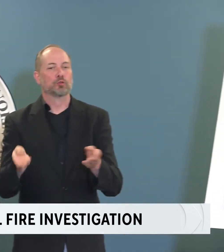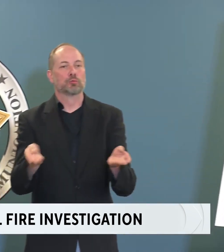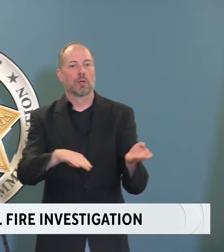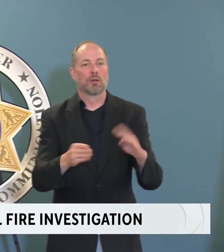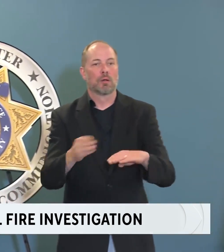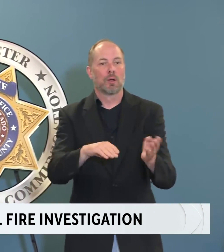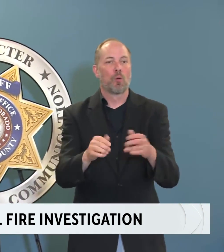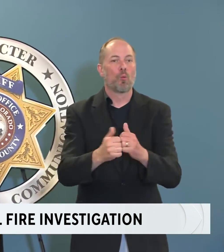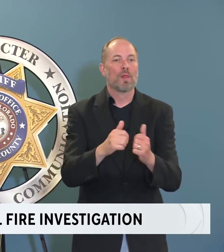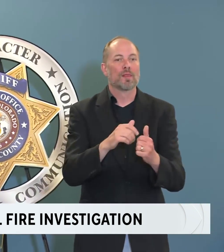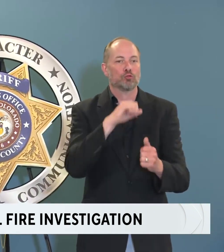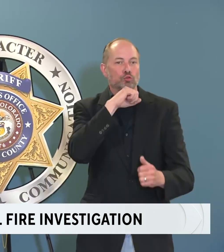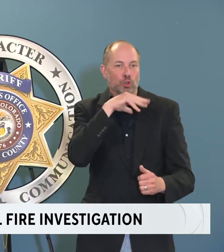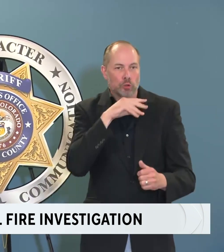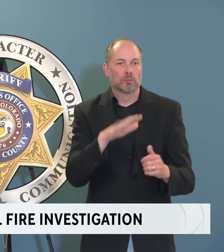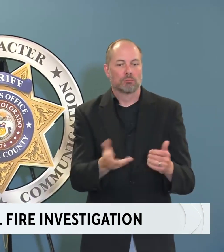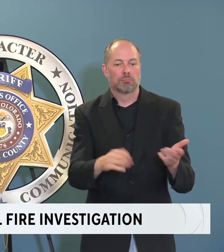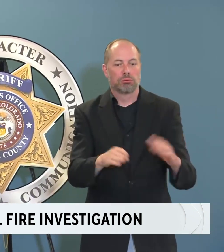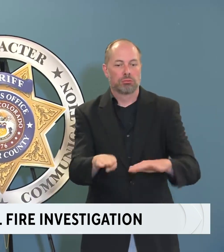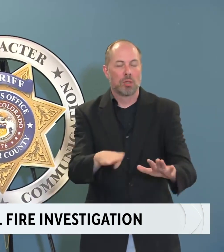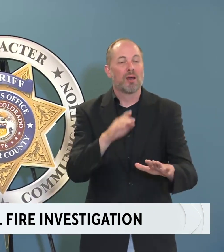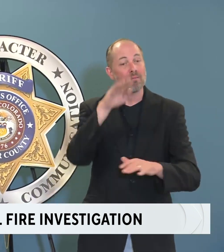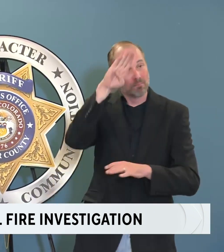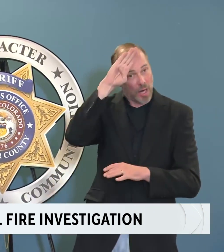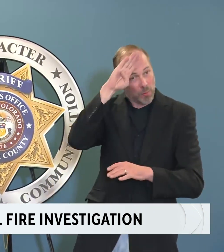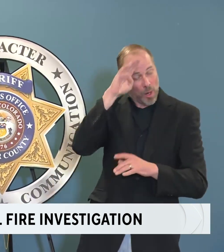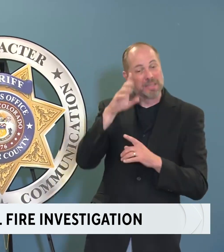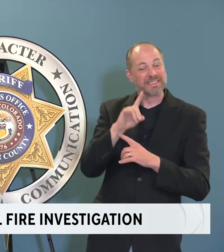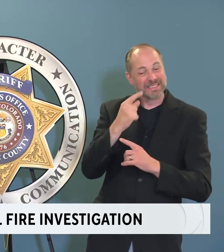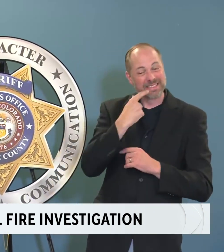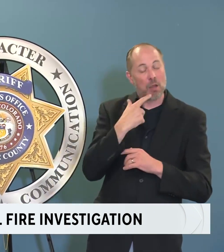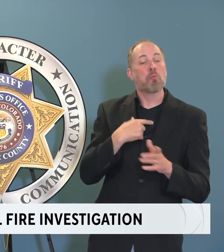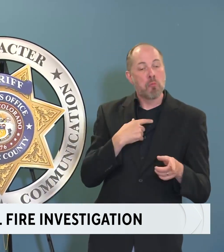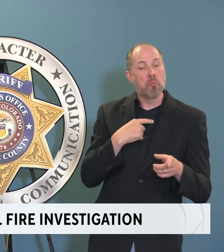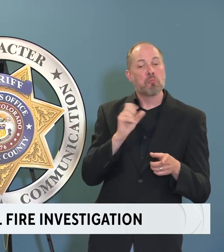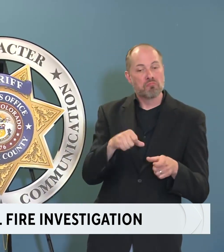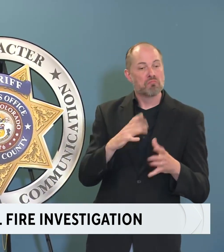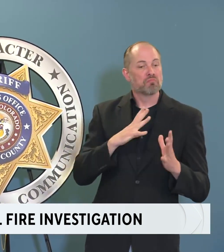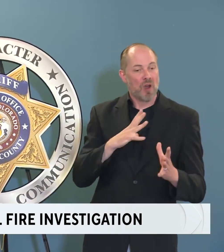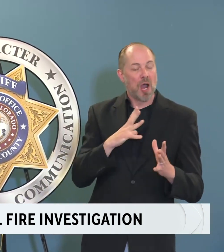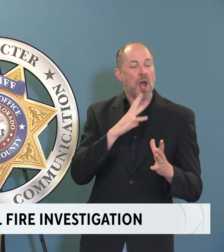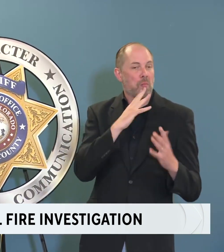TOP RED DOT. GIVEN THAT THERE WAS A LARGE WATER SOURCE ON THE ROBBERY AND THE PLAN TO COVER